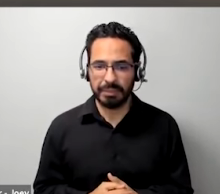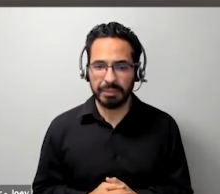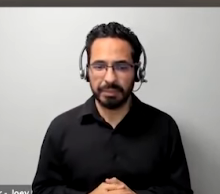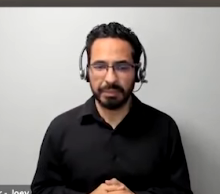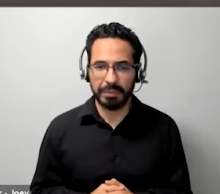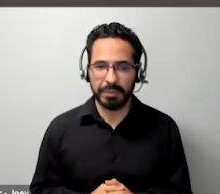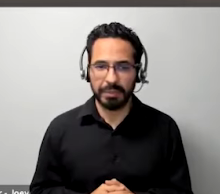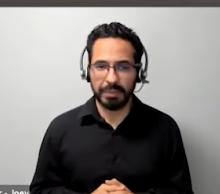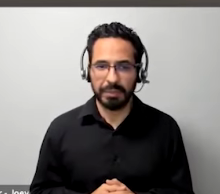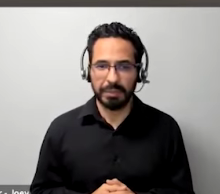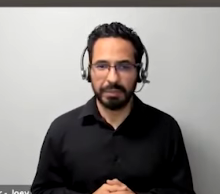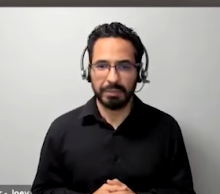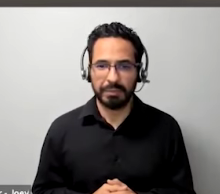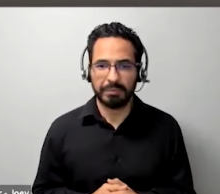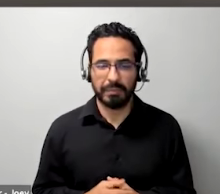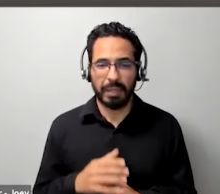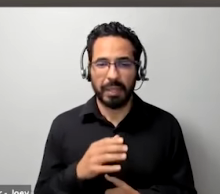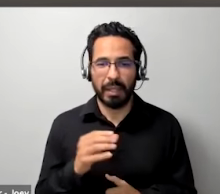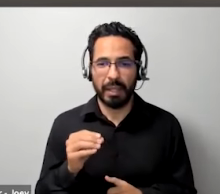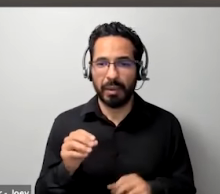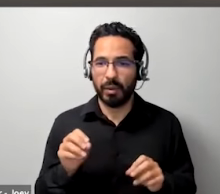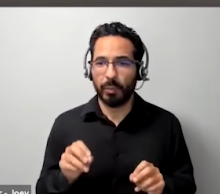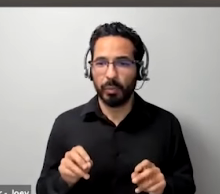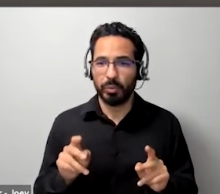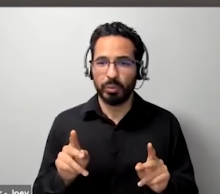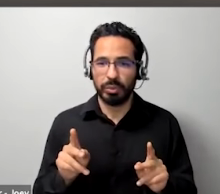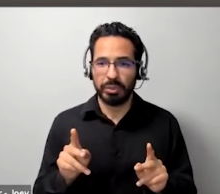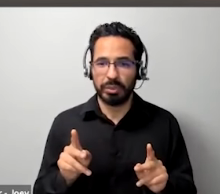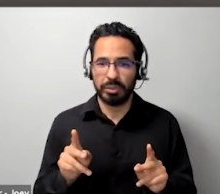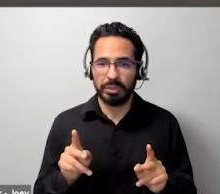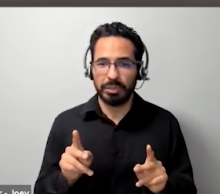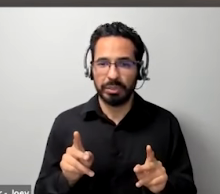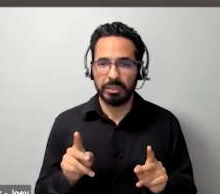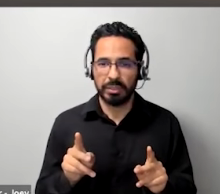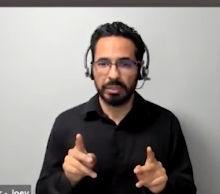and opportunities in the accessibility field?